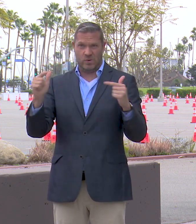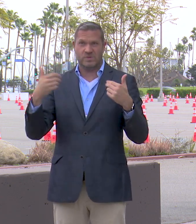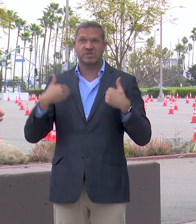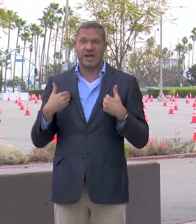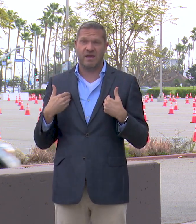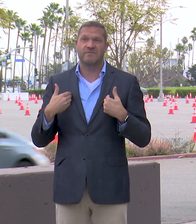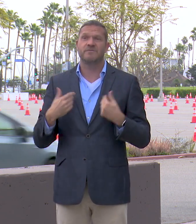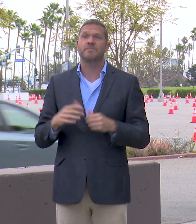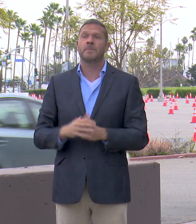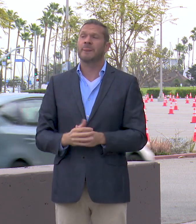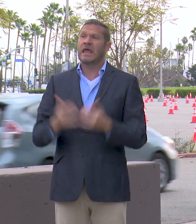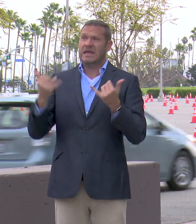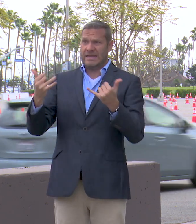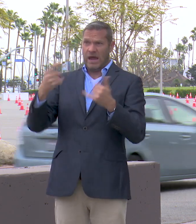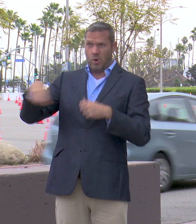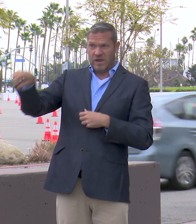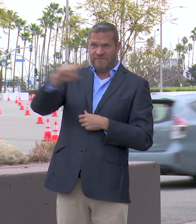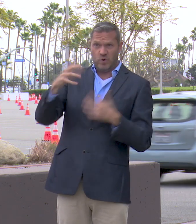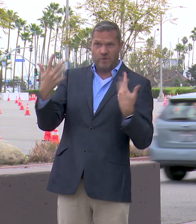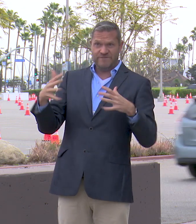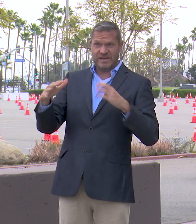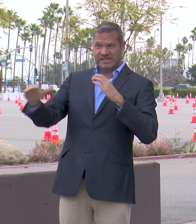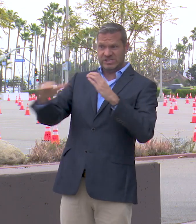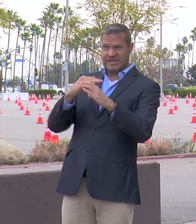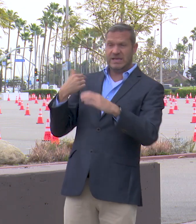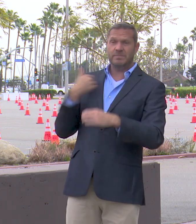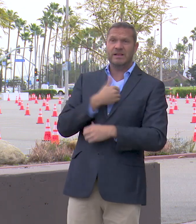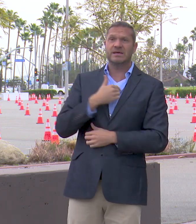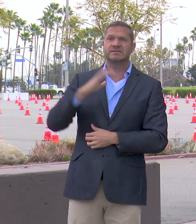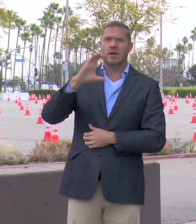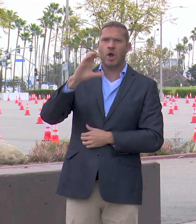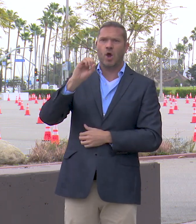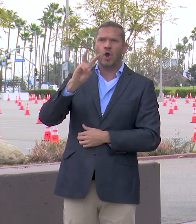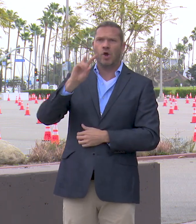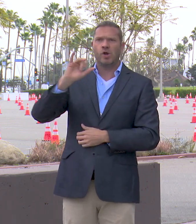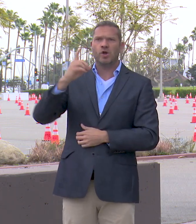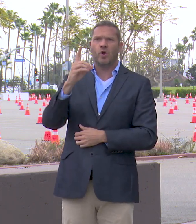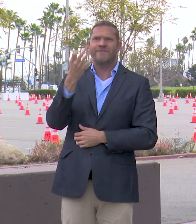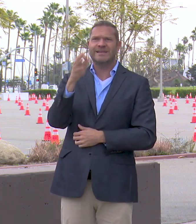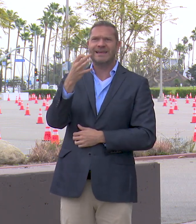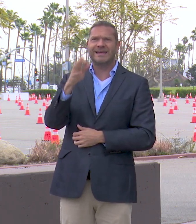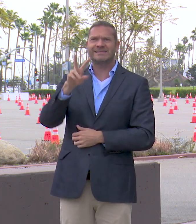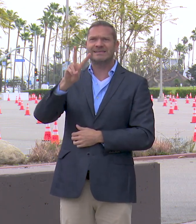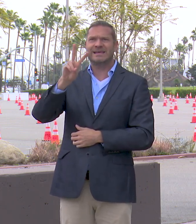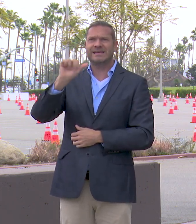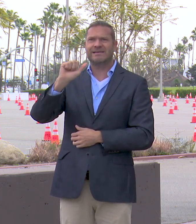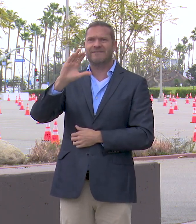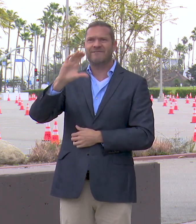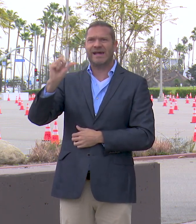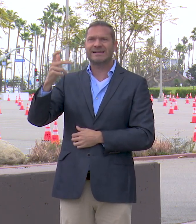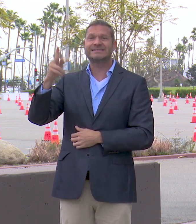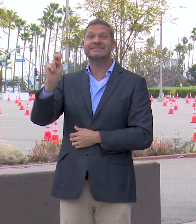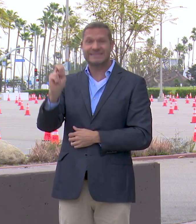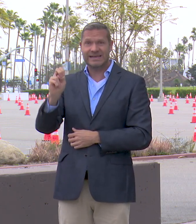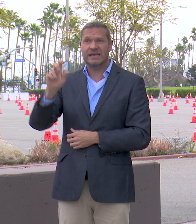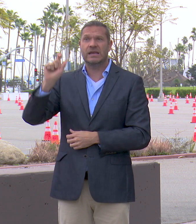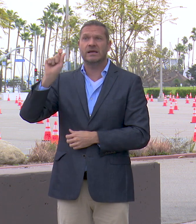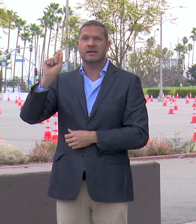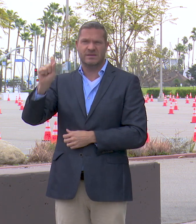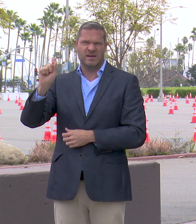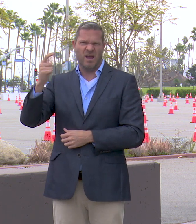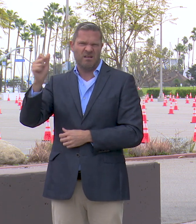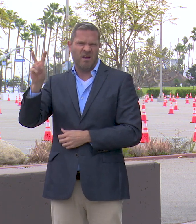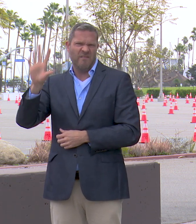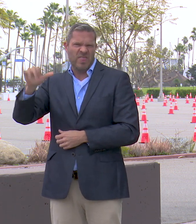former system which was the covid19vaccine@longbeach.gov we're still getting back to those emails but